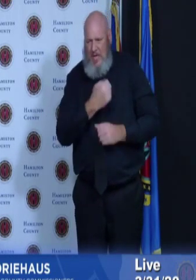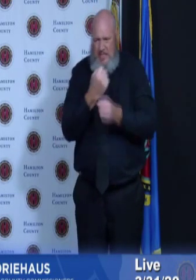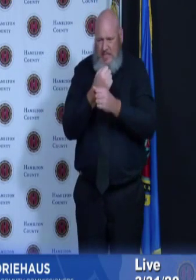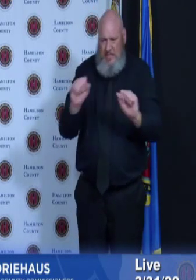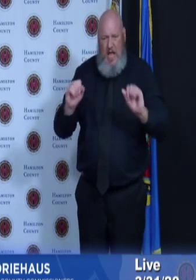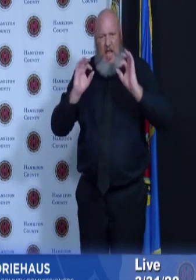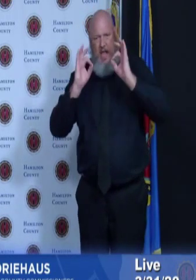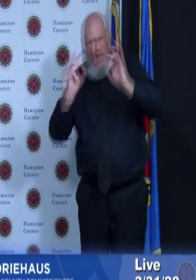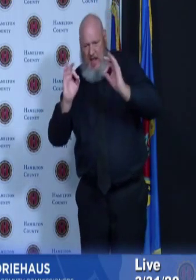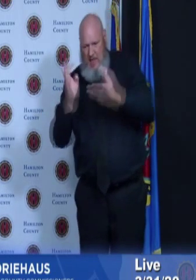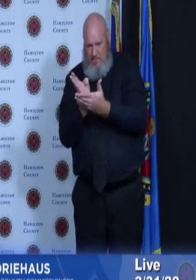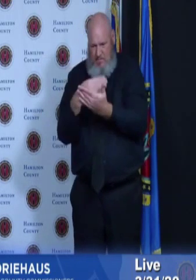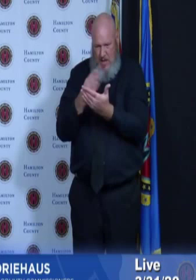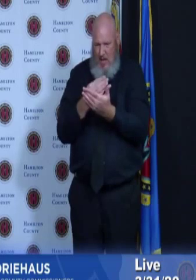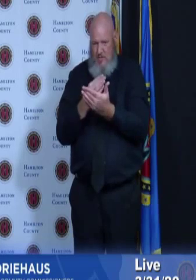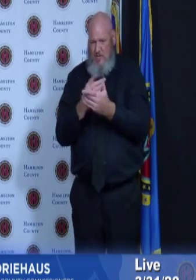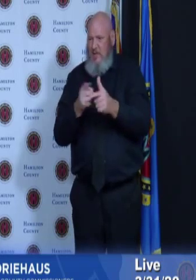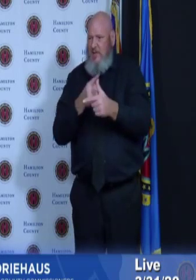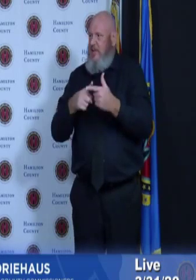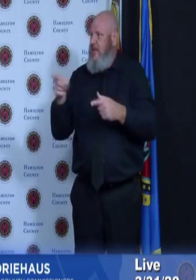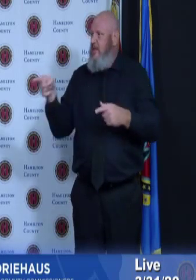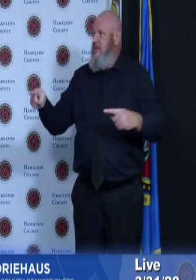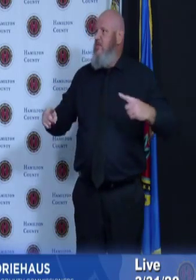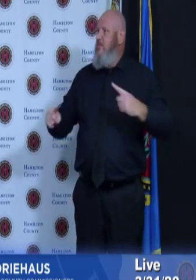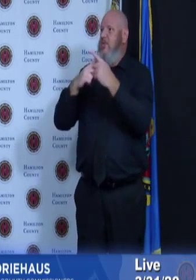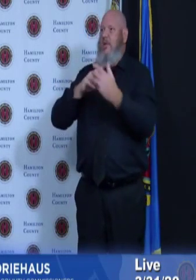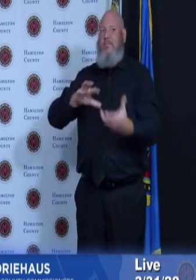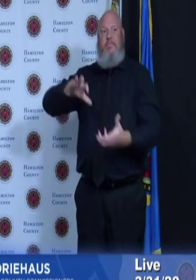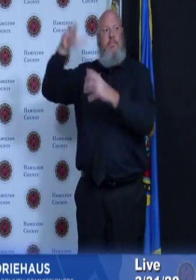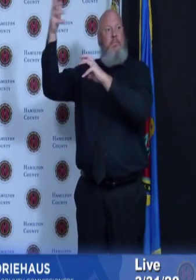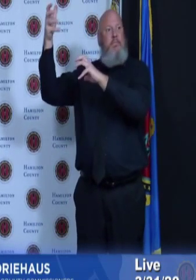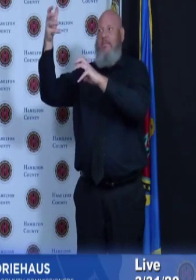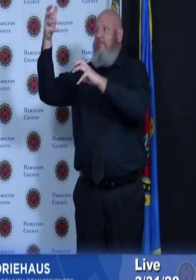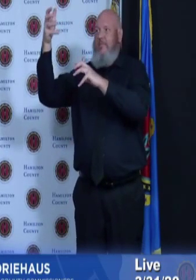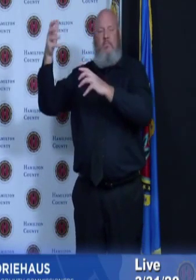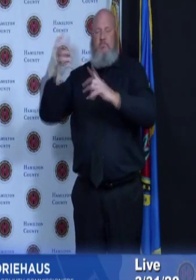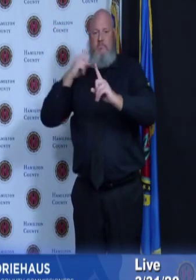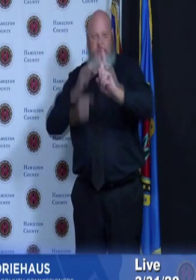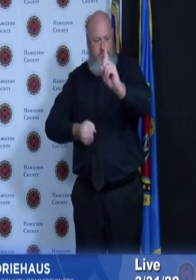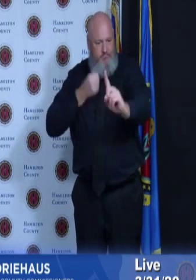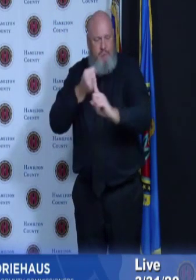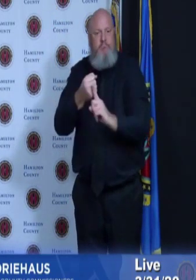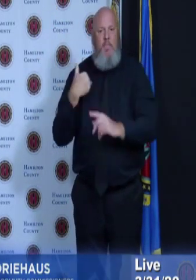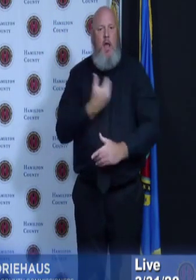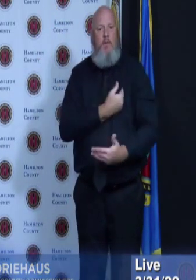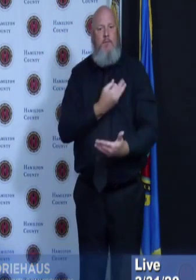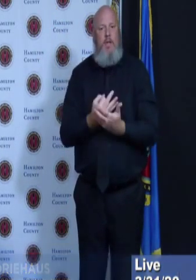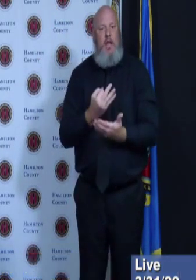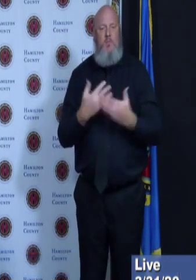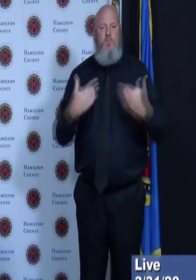the hotel tax is a separate fund it's a restricted fund but the hit on that fund